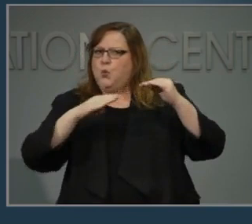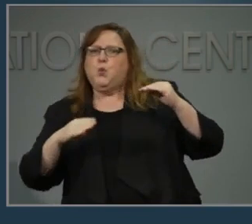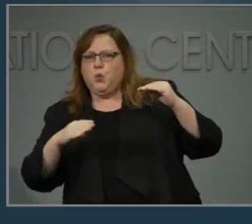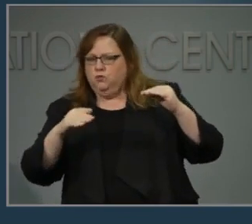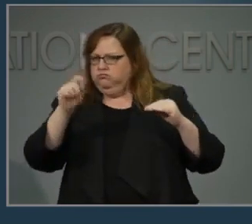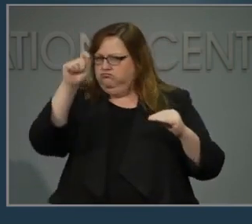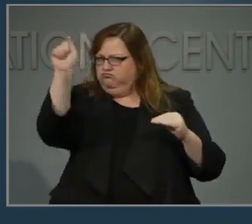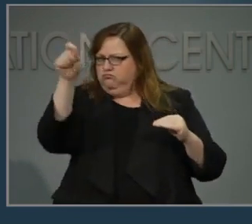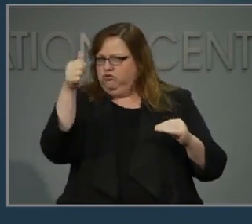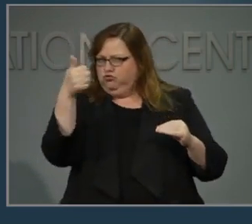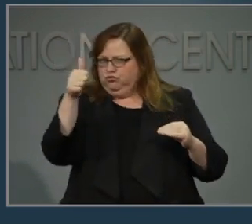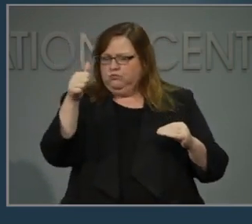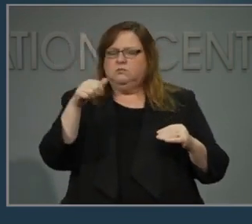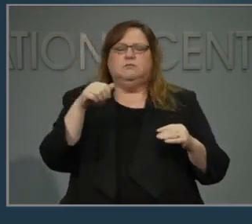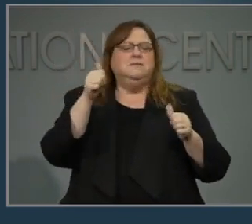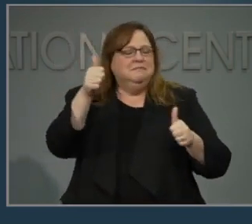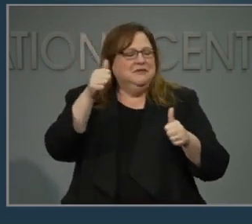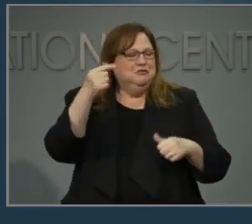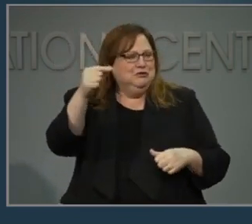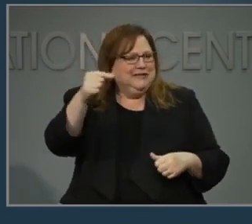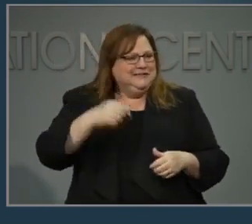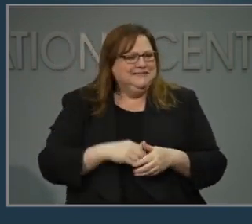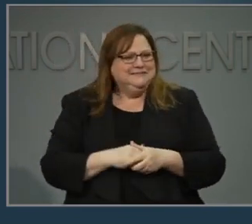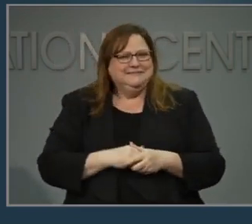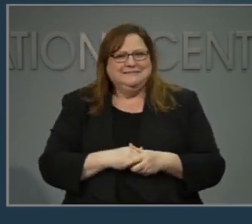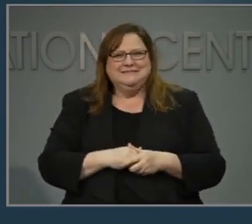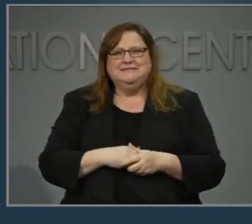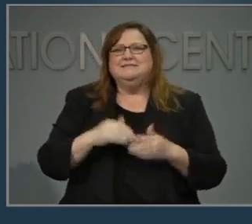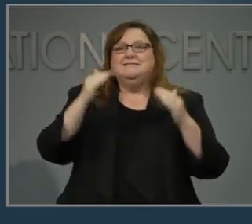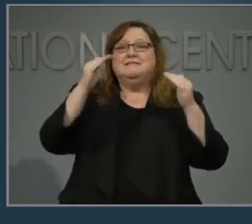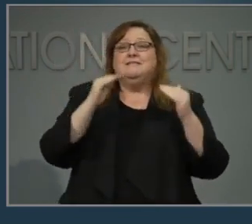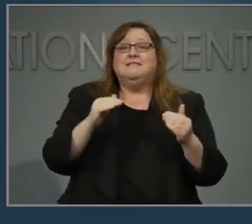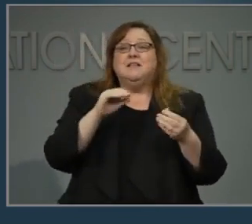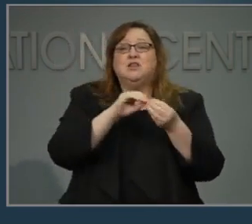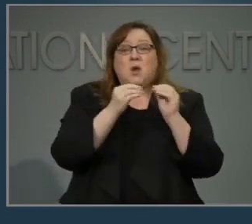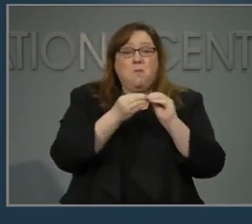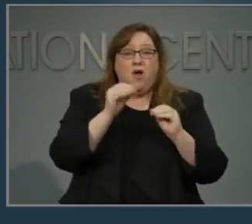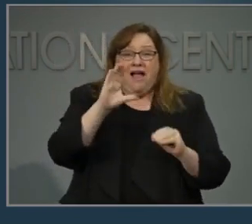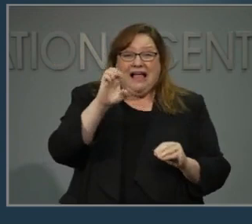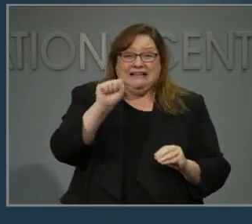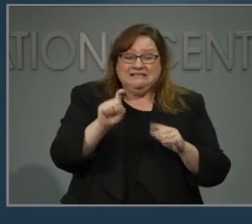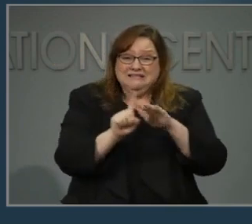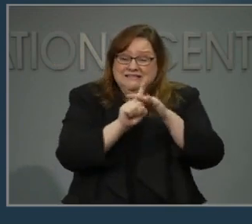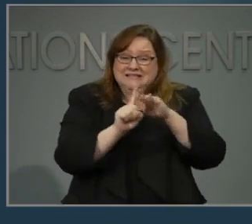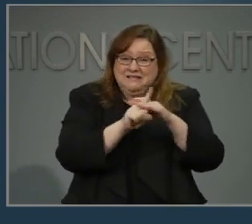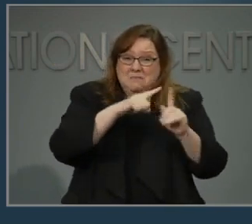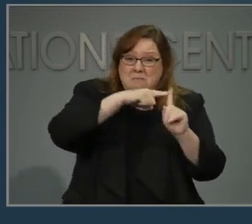HOUR SURVEILLANCE DATA SHOWS A DECLINE. GREE CHECK.